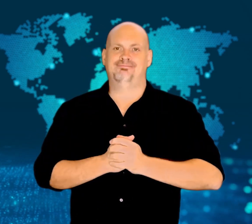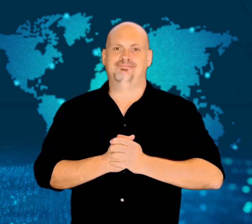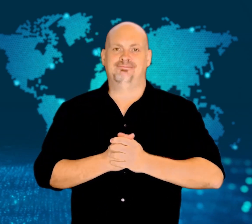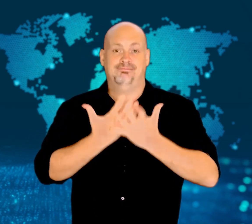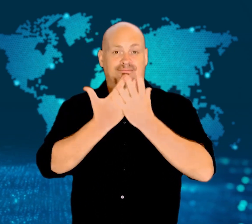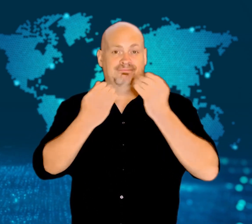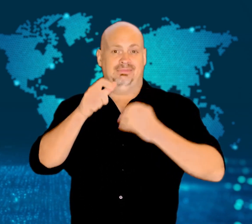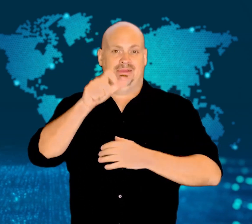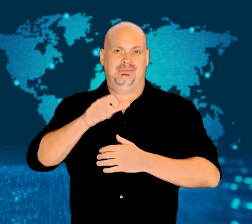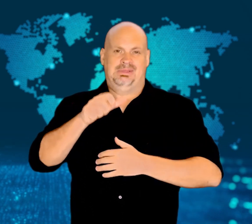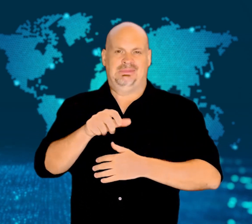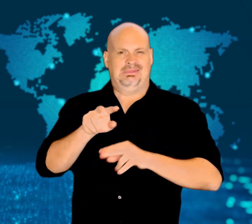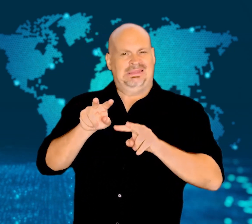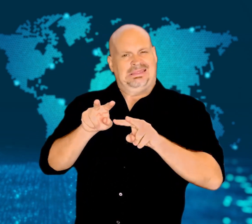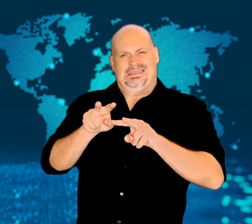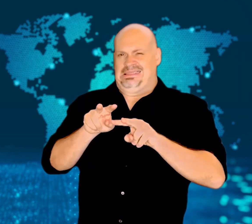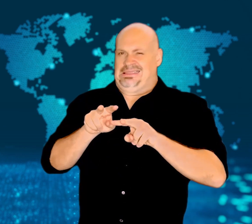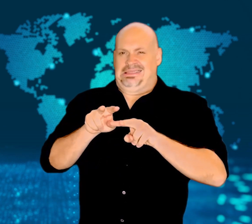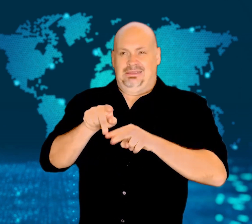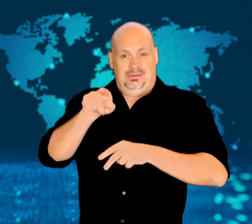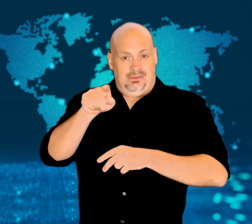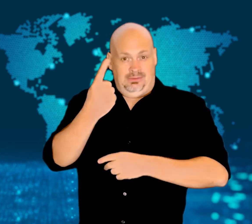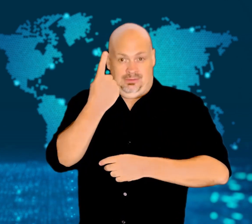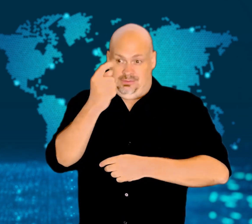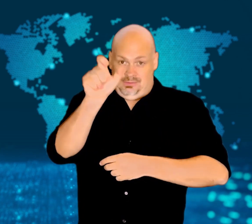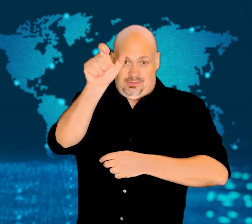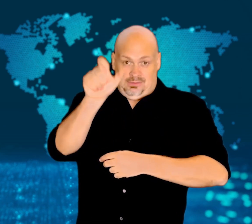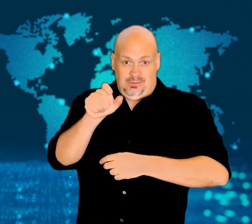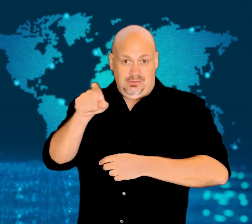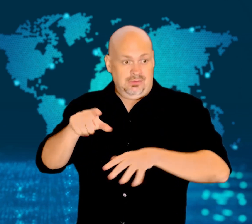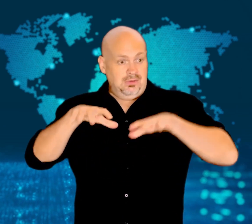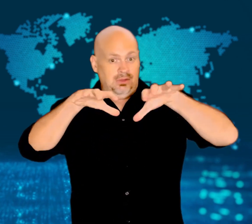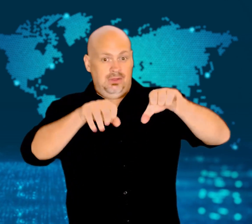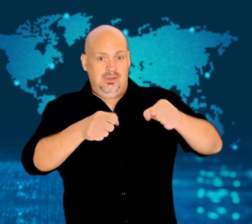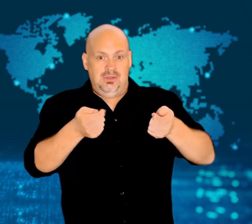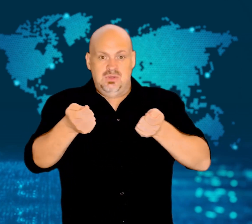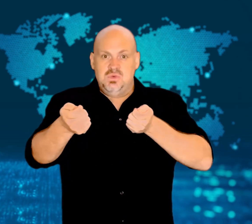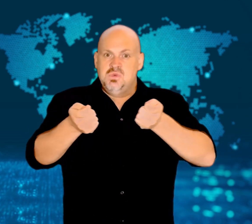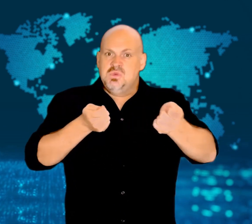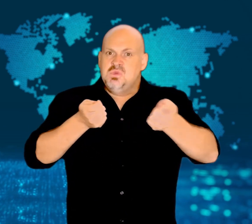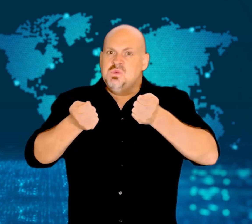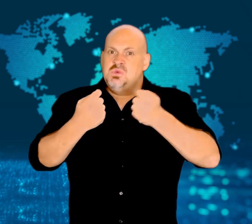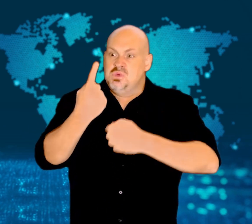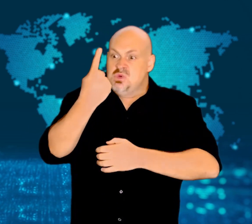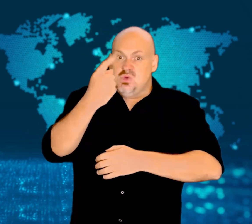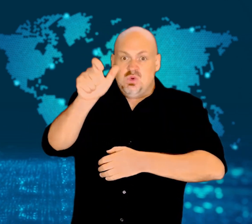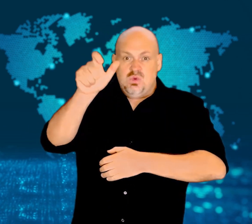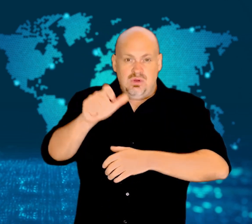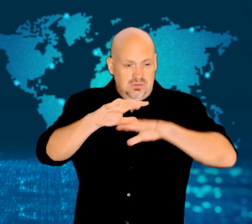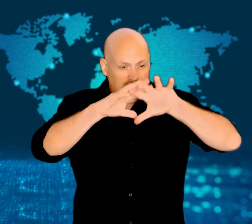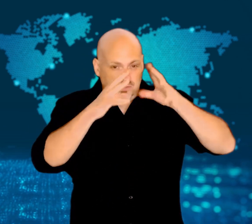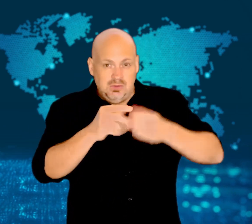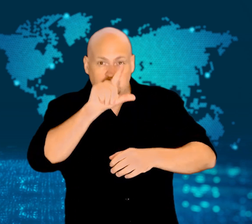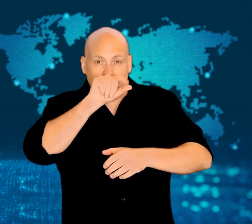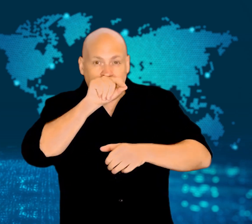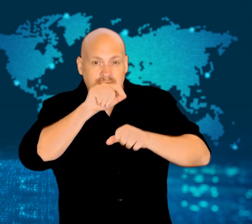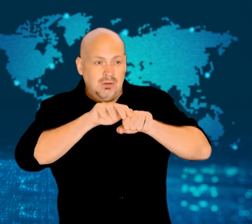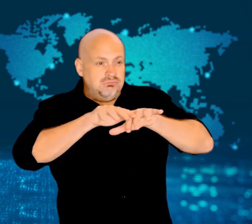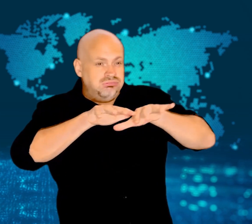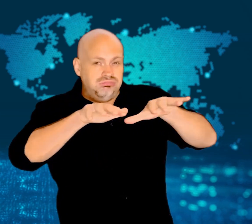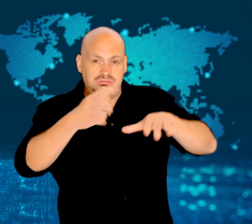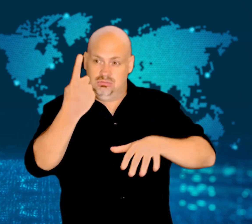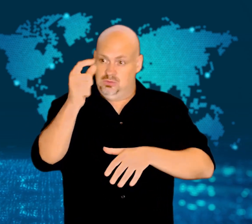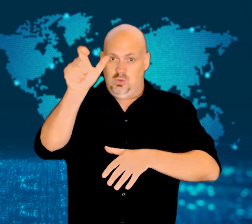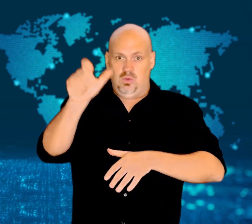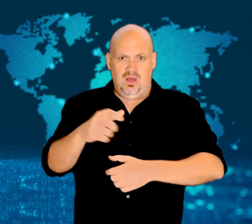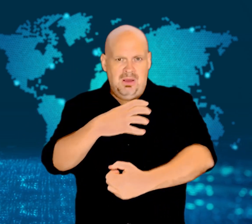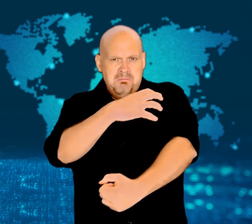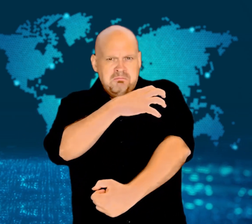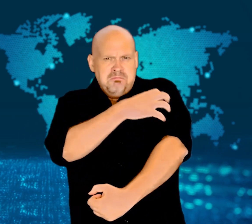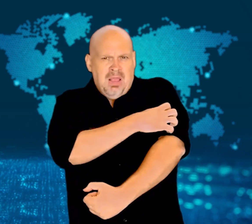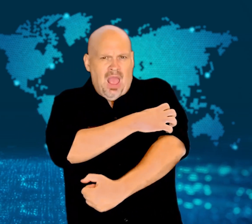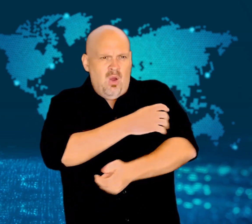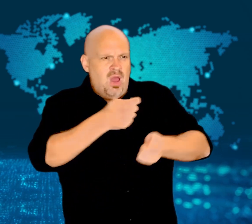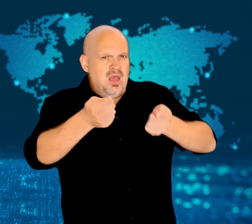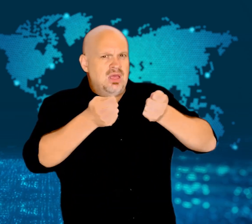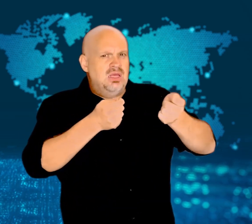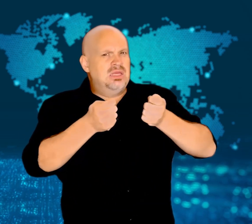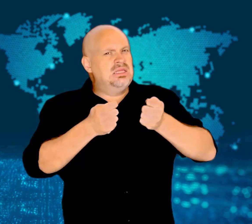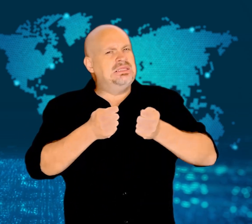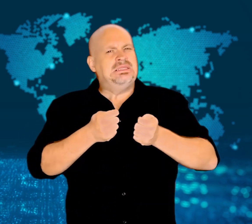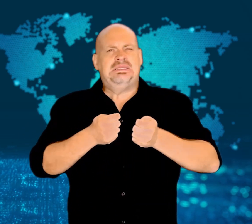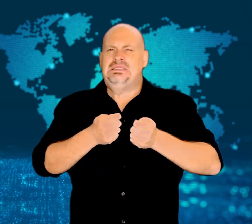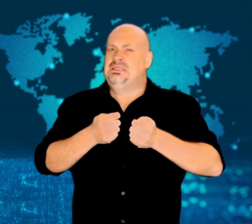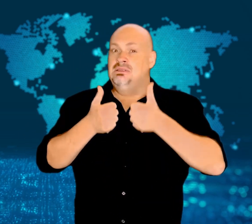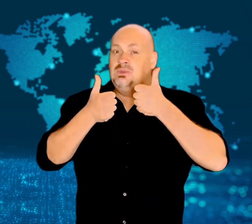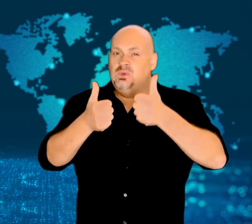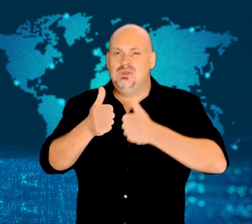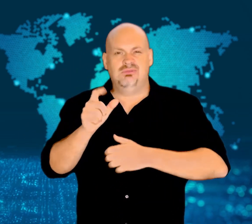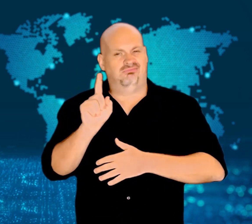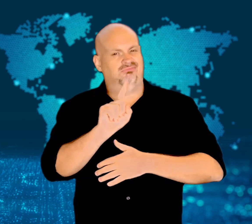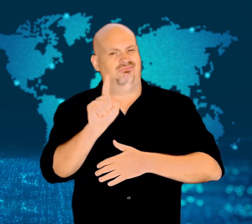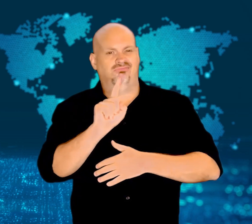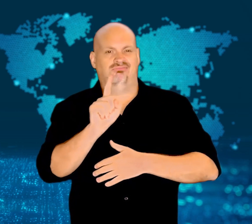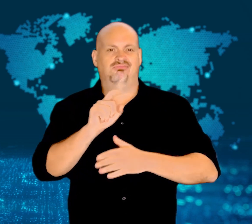Many have criticized the purchase, saying it gives too much control